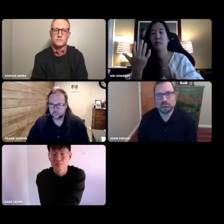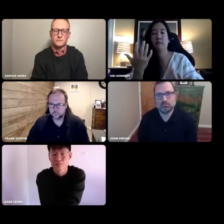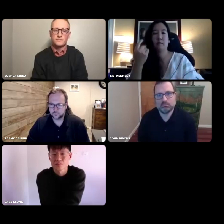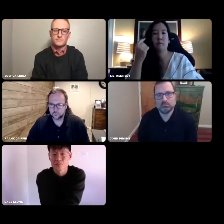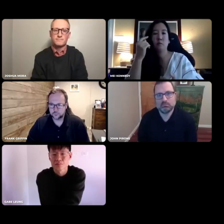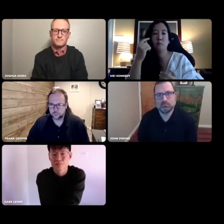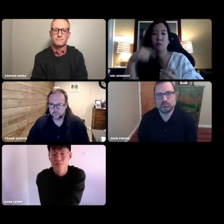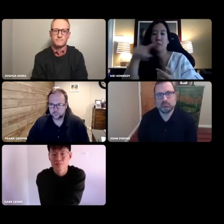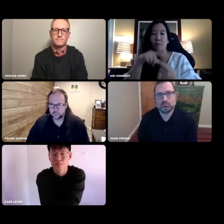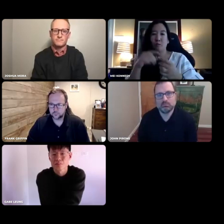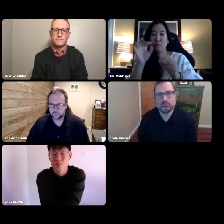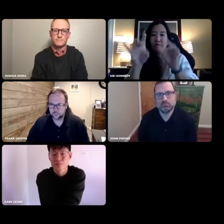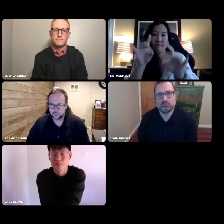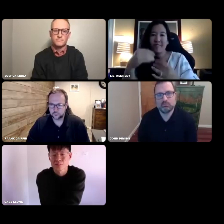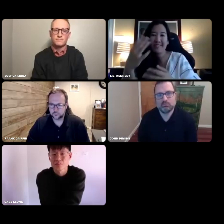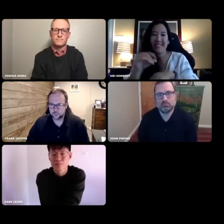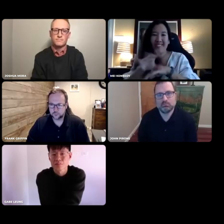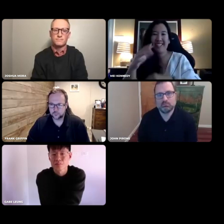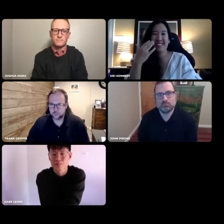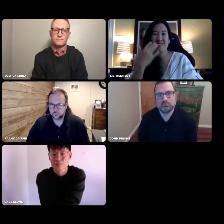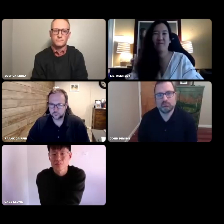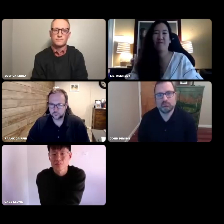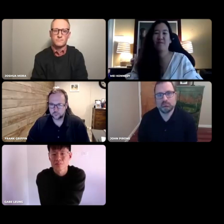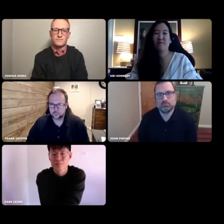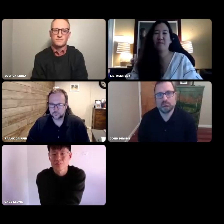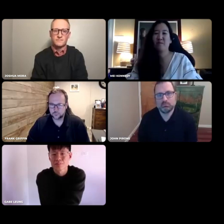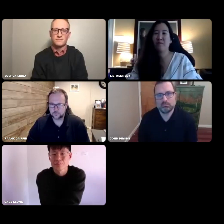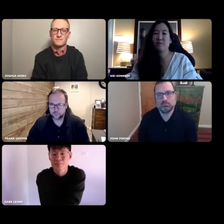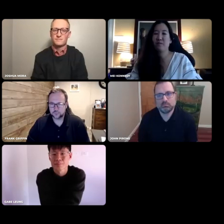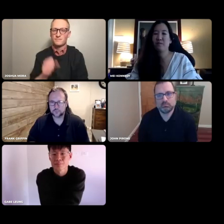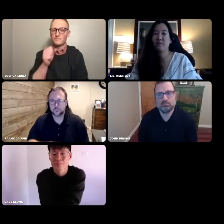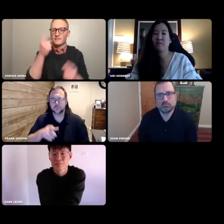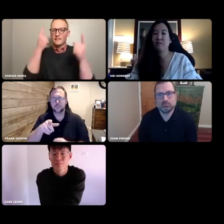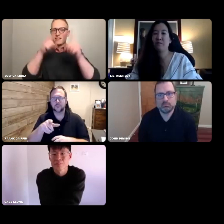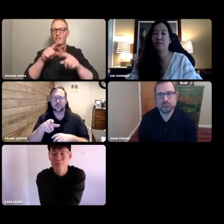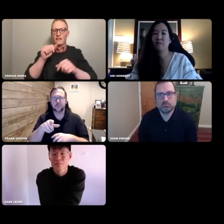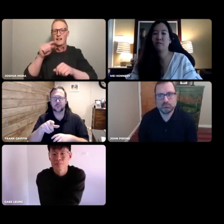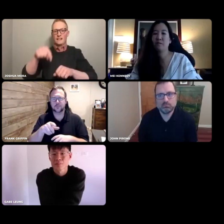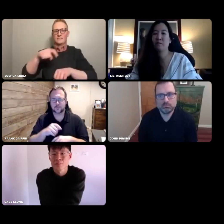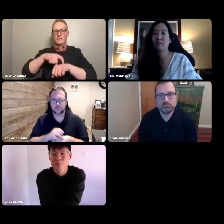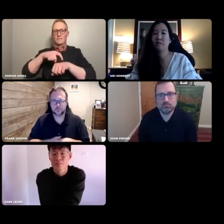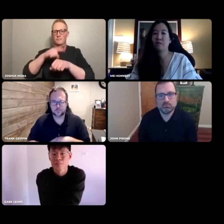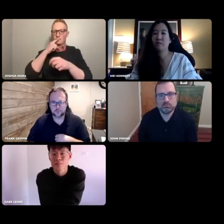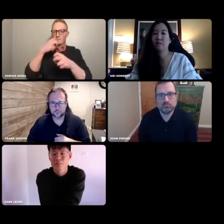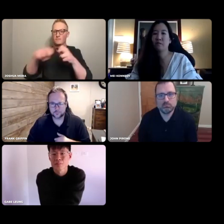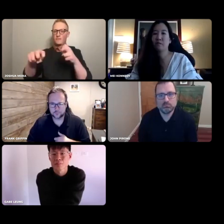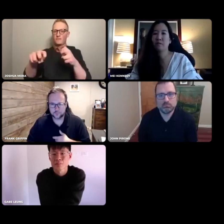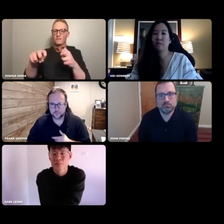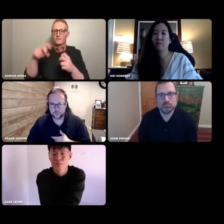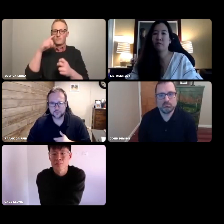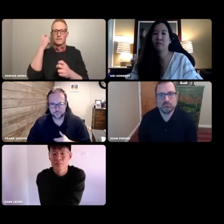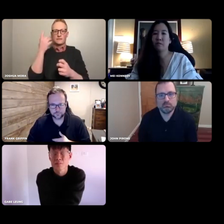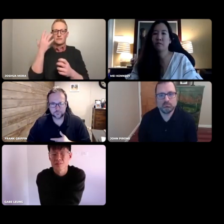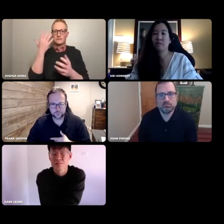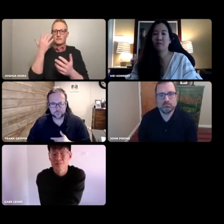It comes down to what tools you have access to. There's a lot of advice people can share. I agree.